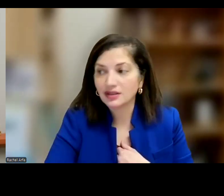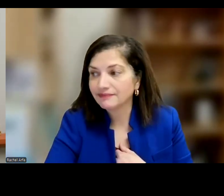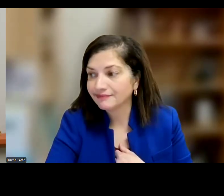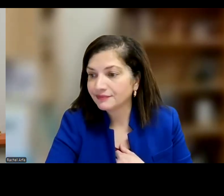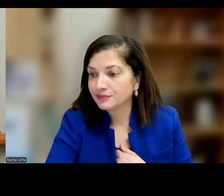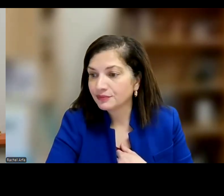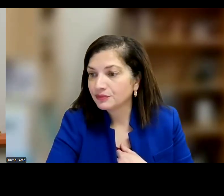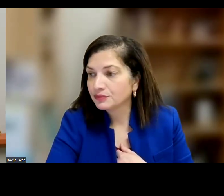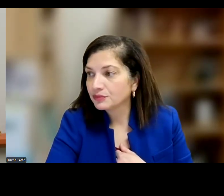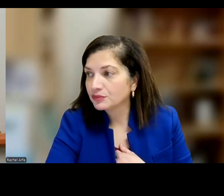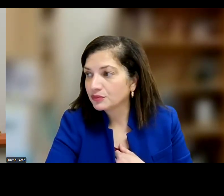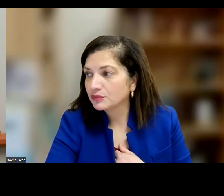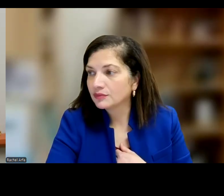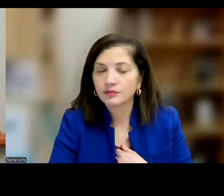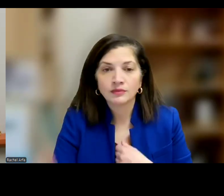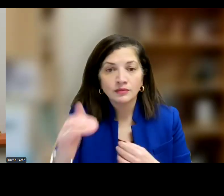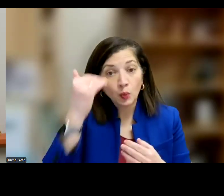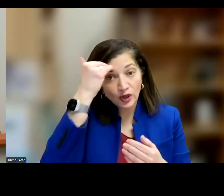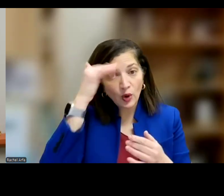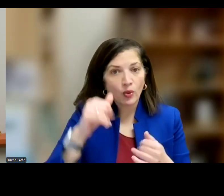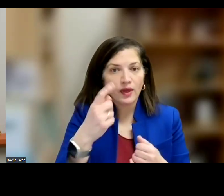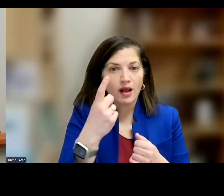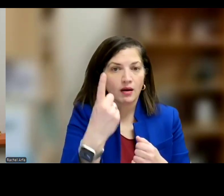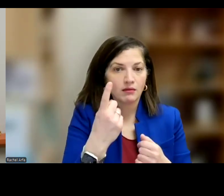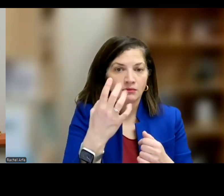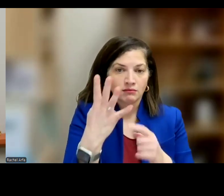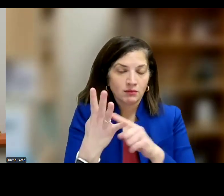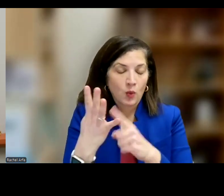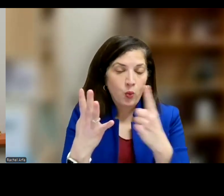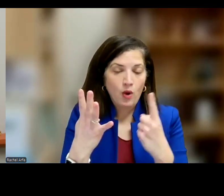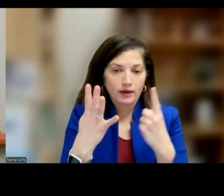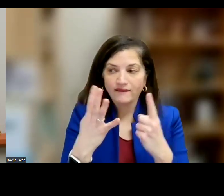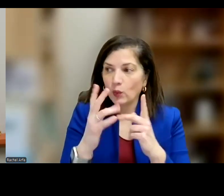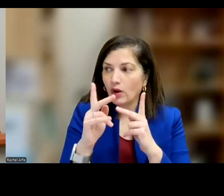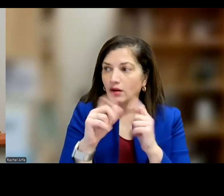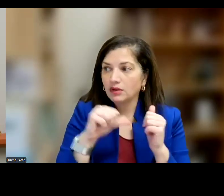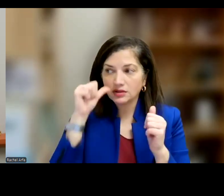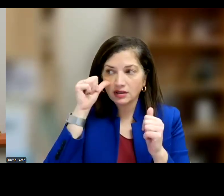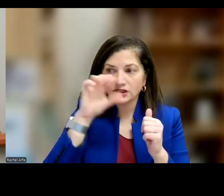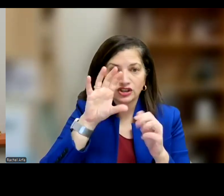13:04:22 and what opportunities there are 13:04:24 for us. We know that one in